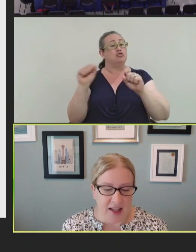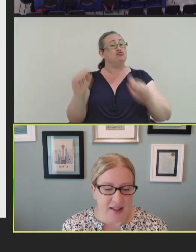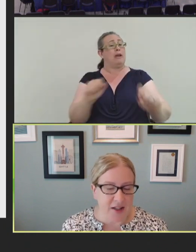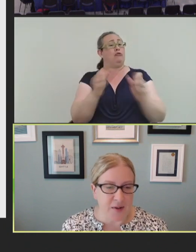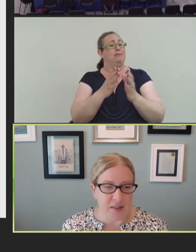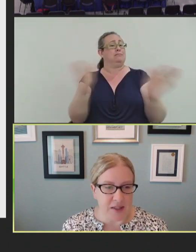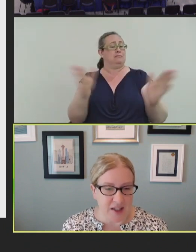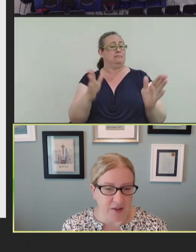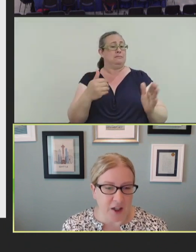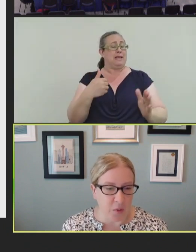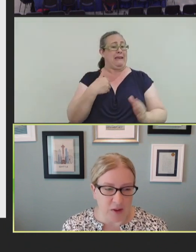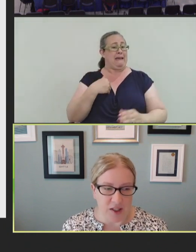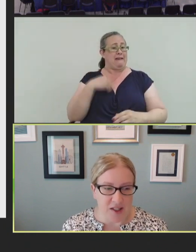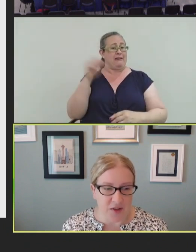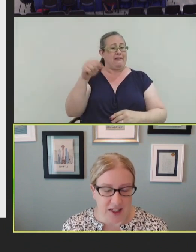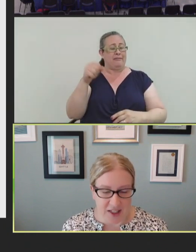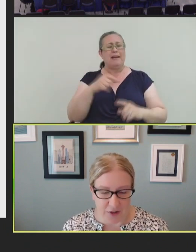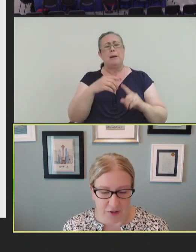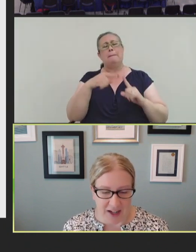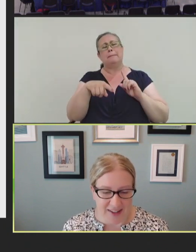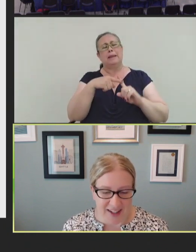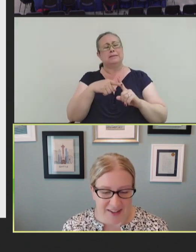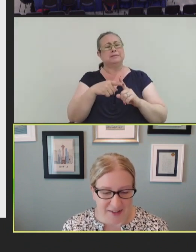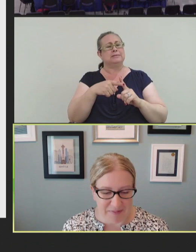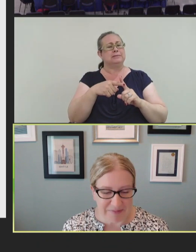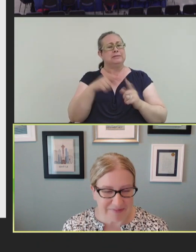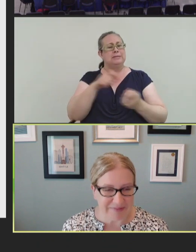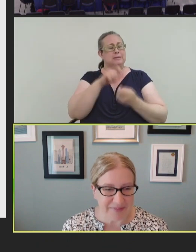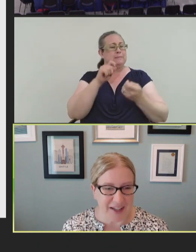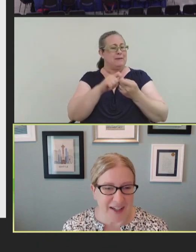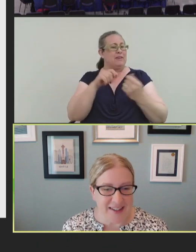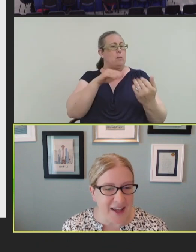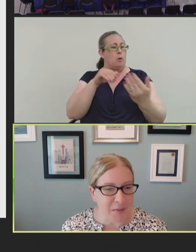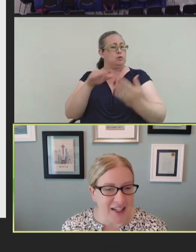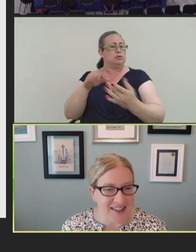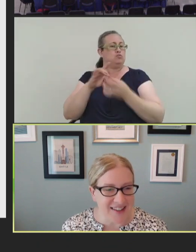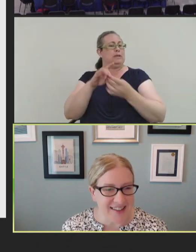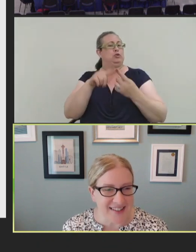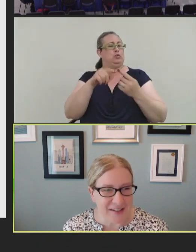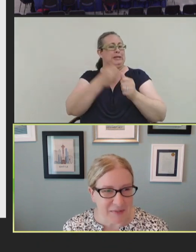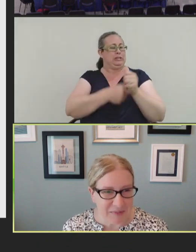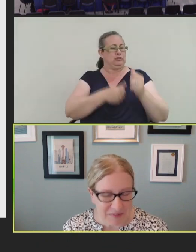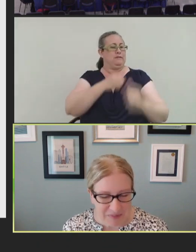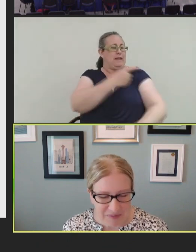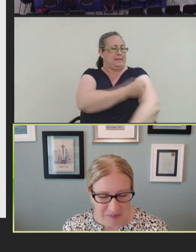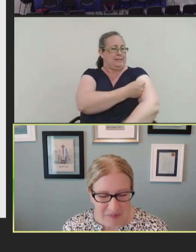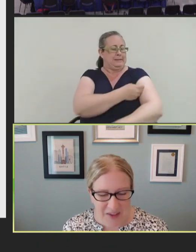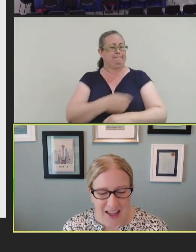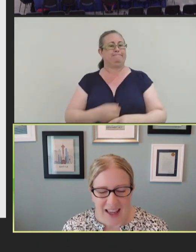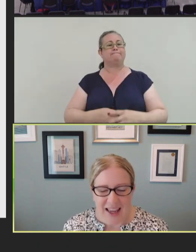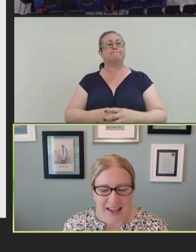as do specific approaches for the different vaccines. Next slide, please.